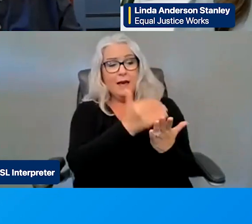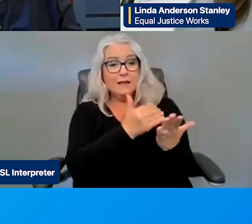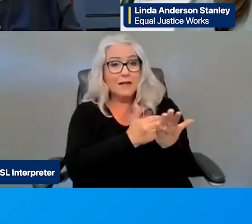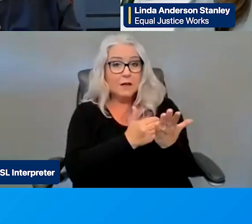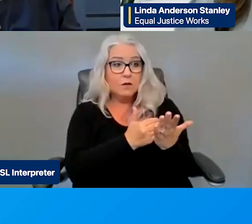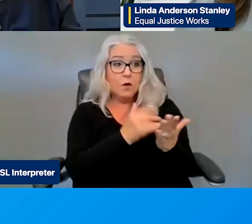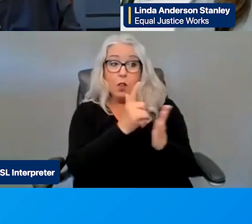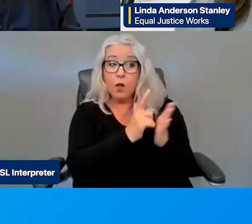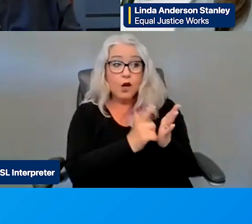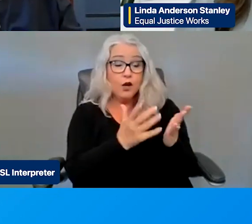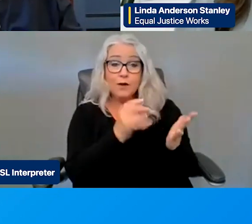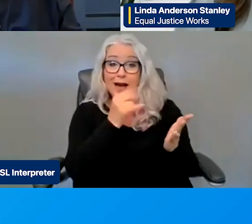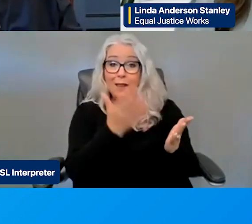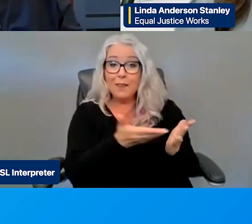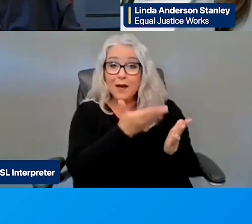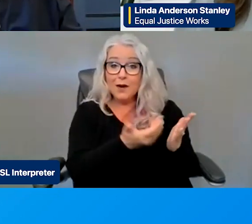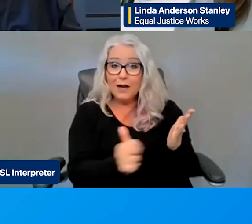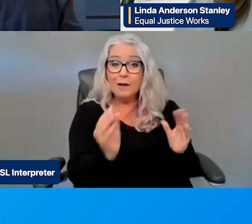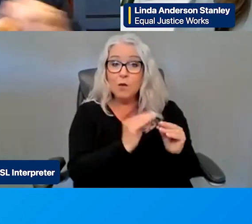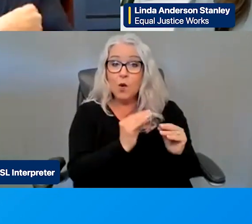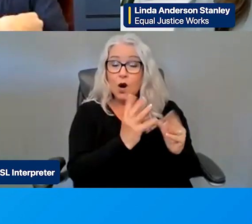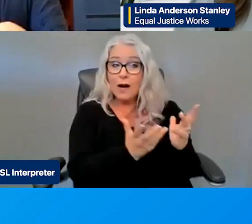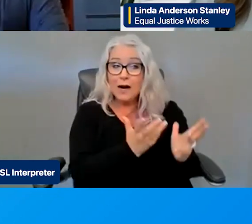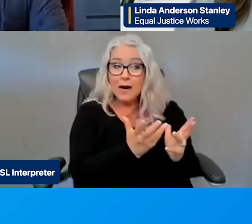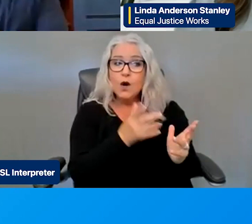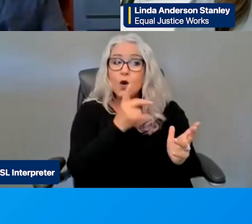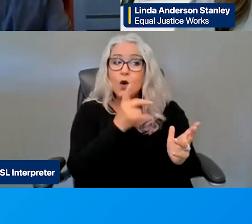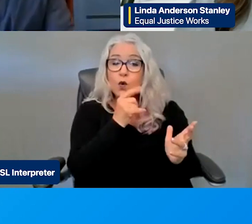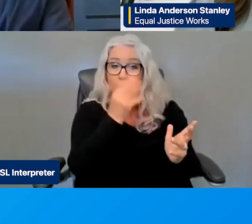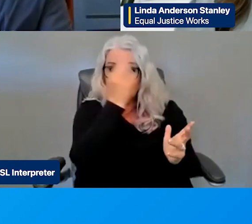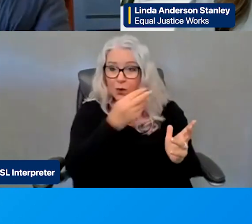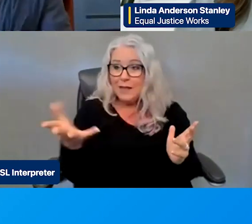Or who do you call and remind them of this case?